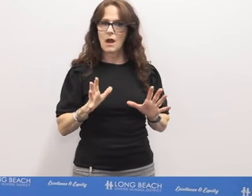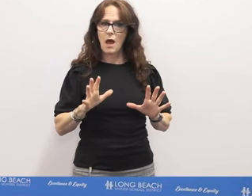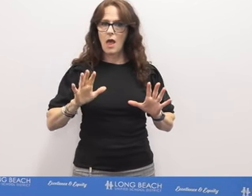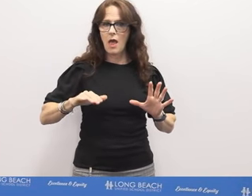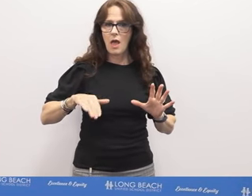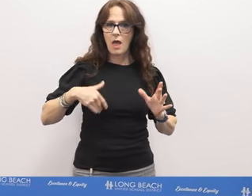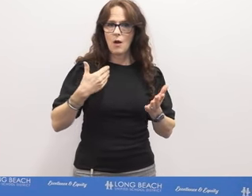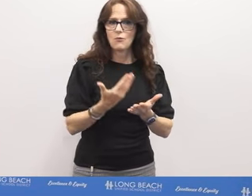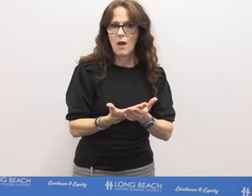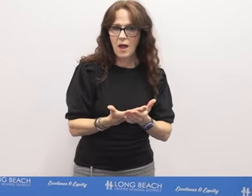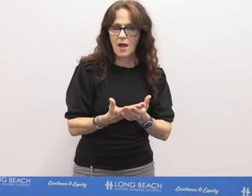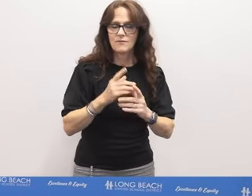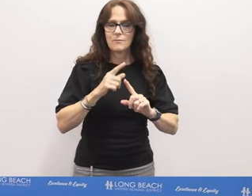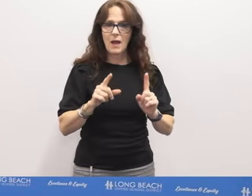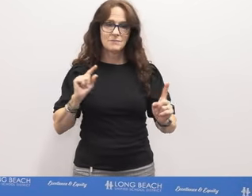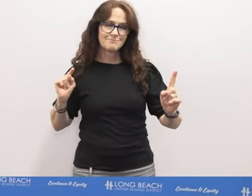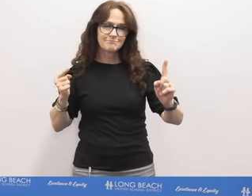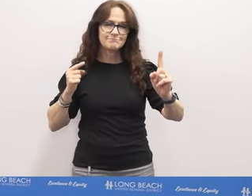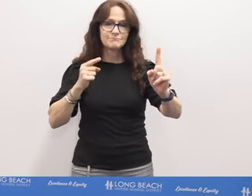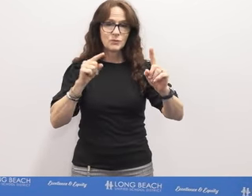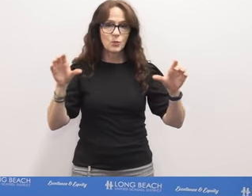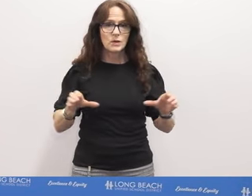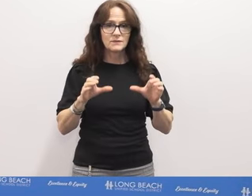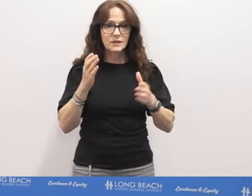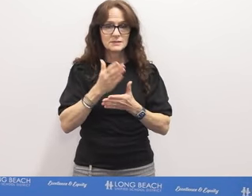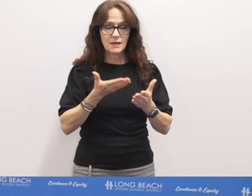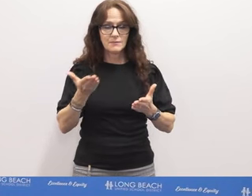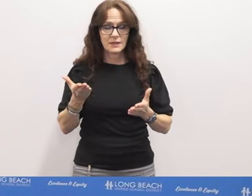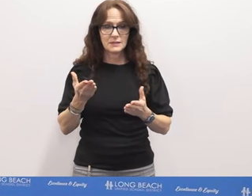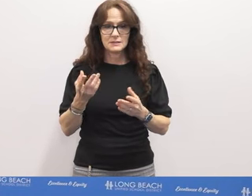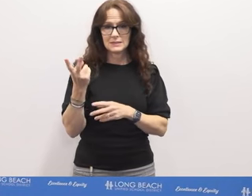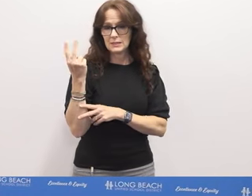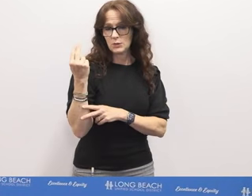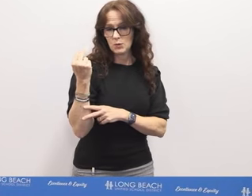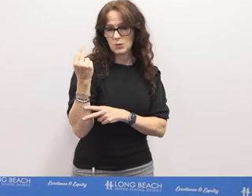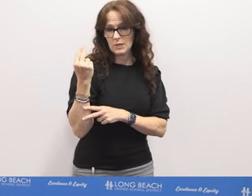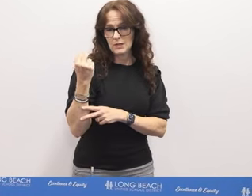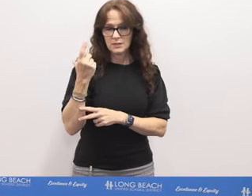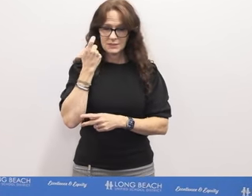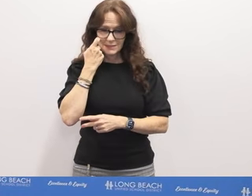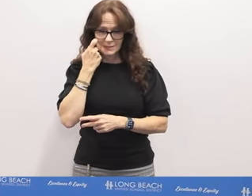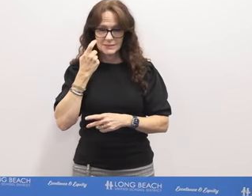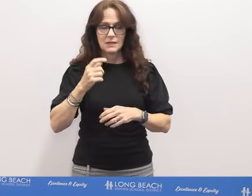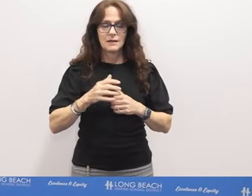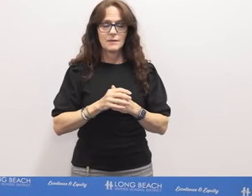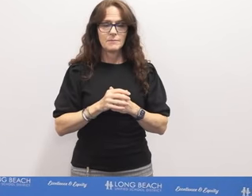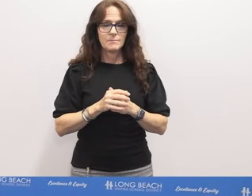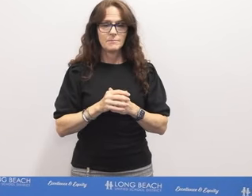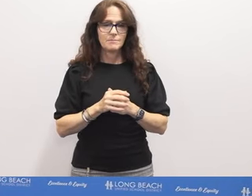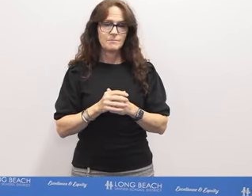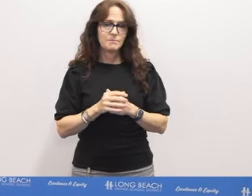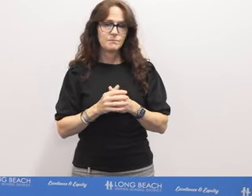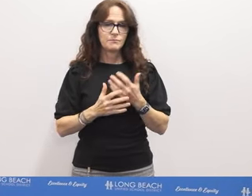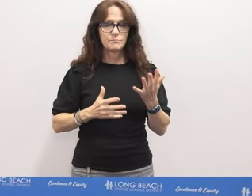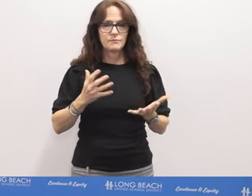but we truly believe that we've done some things in the past two years that has serve as a foundation